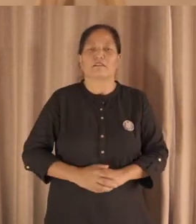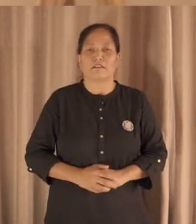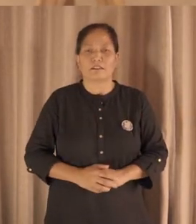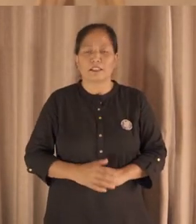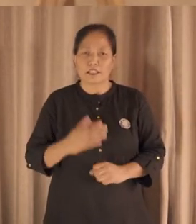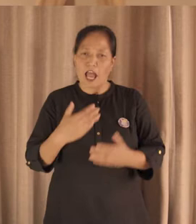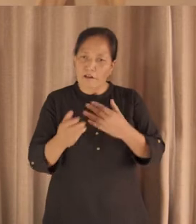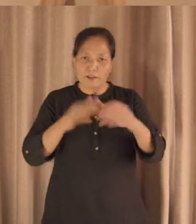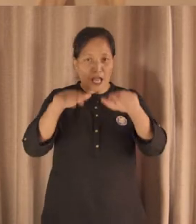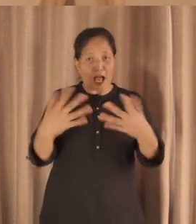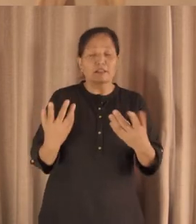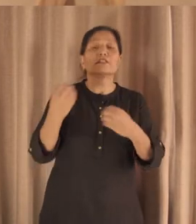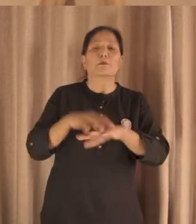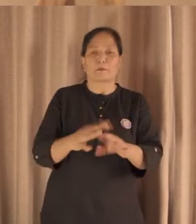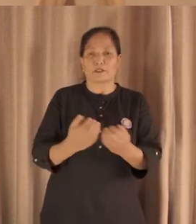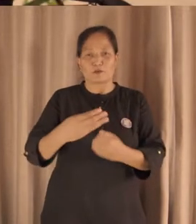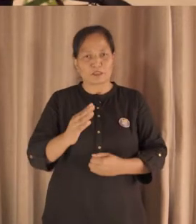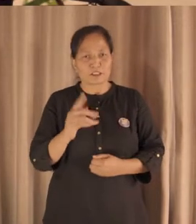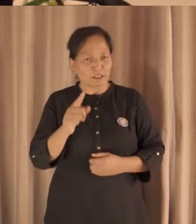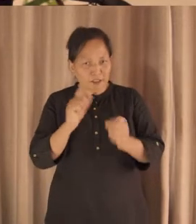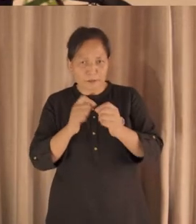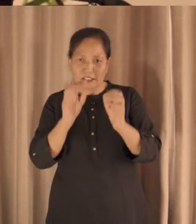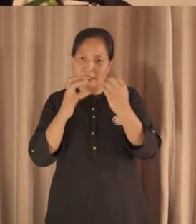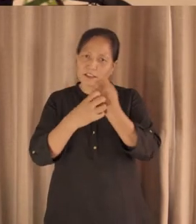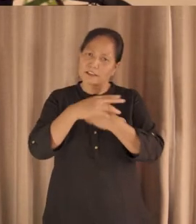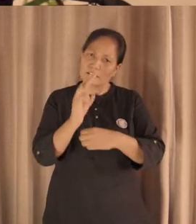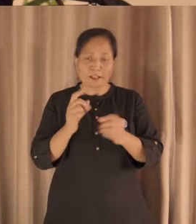can be done to liberate and ensure the rights of the indigenous people, their culture, identity,